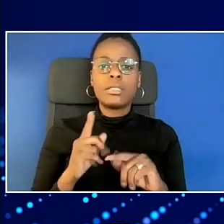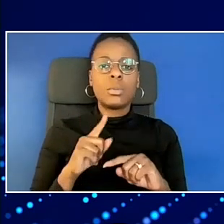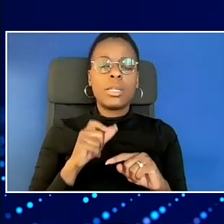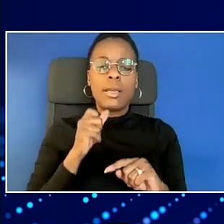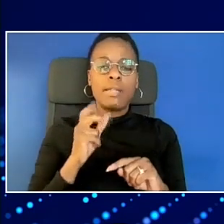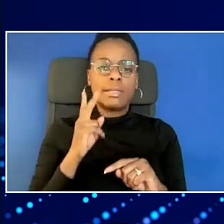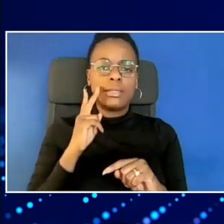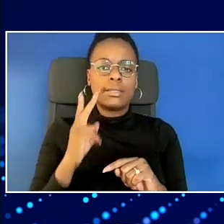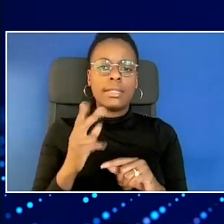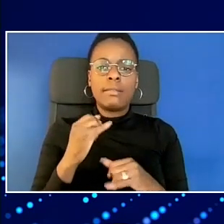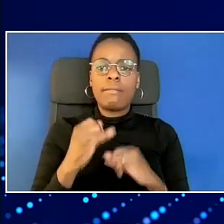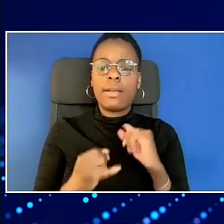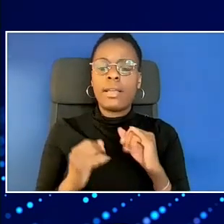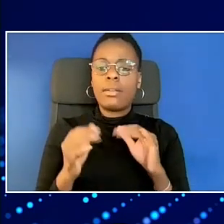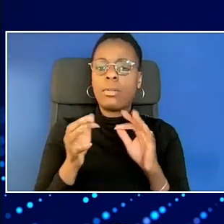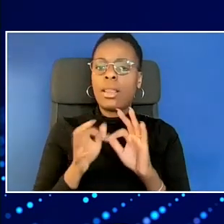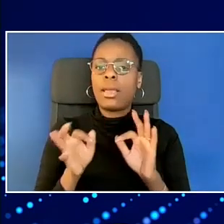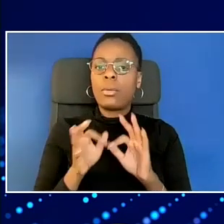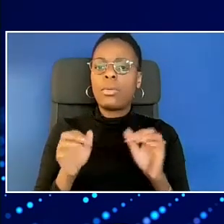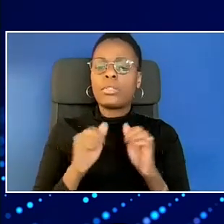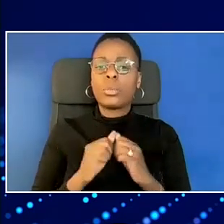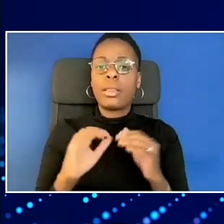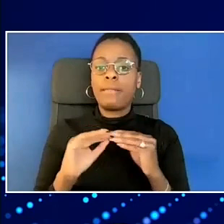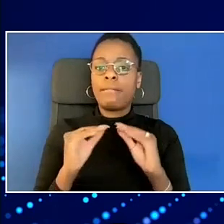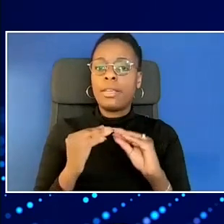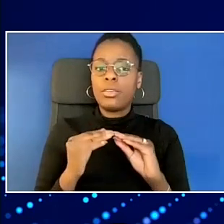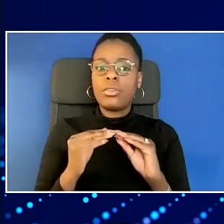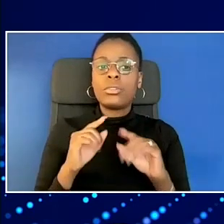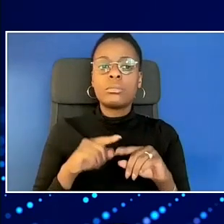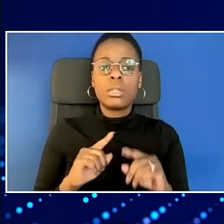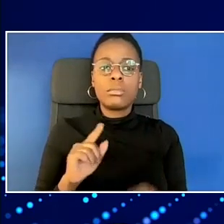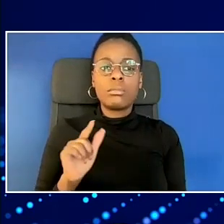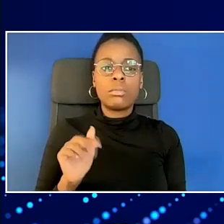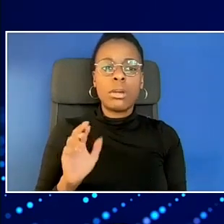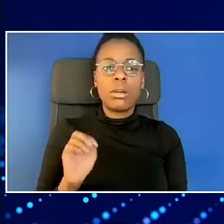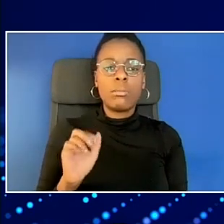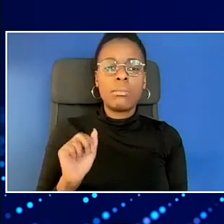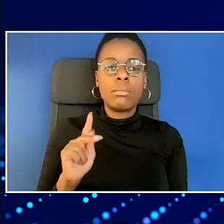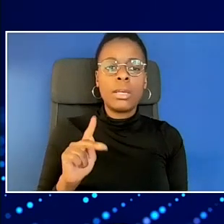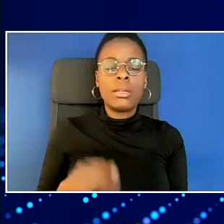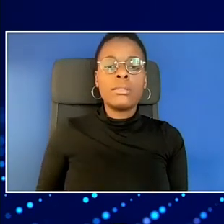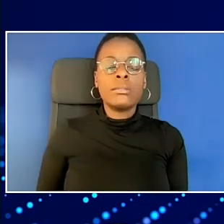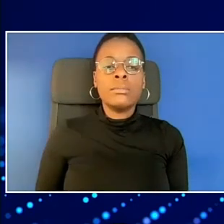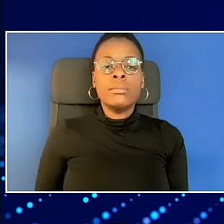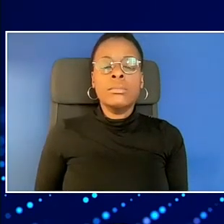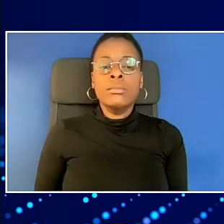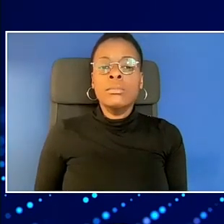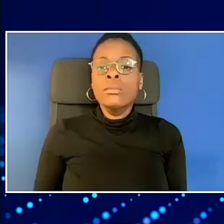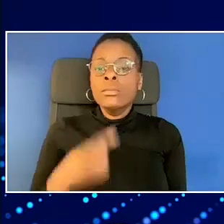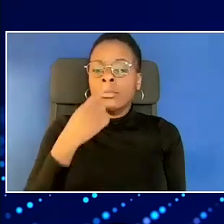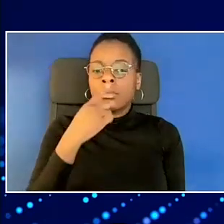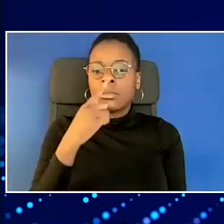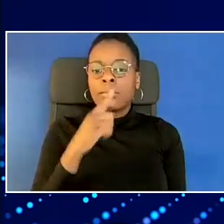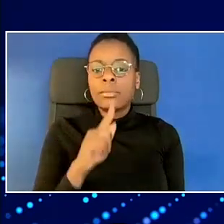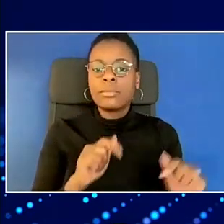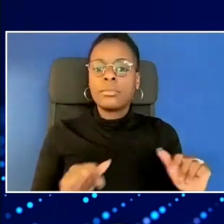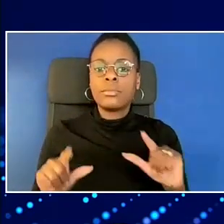with the figures included? Barmak, go ahead. So if we can put the text back up, if that's possible.